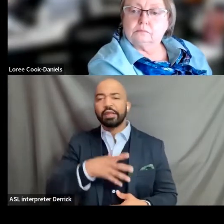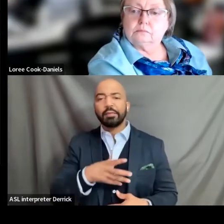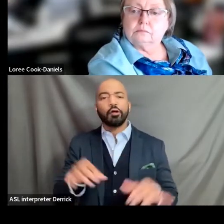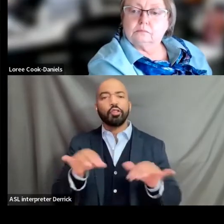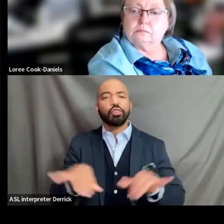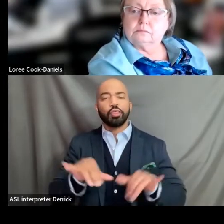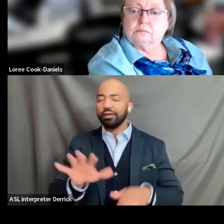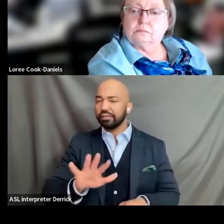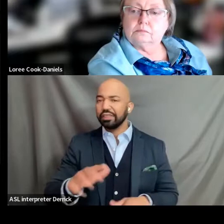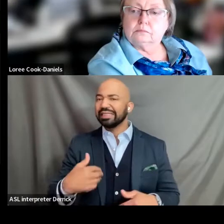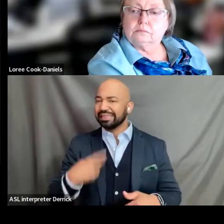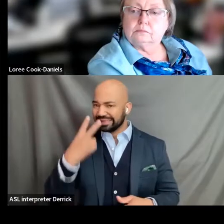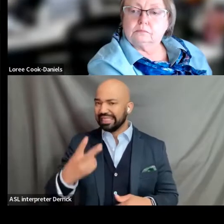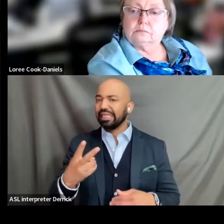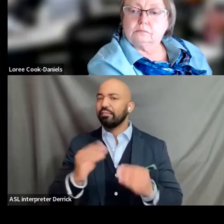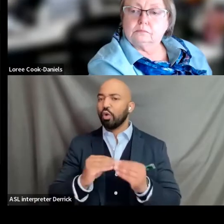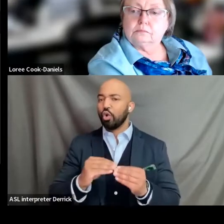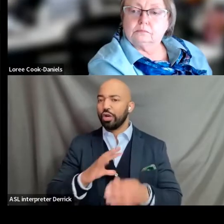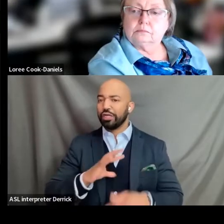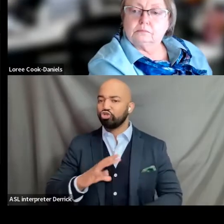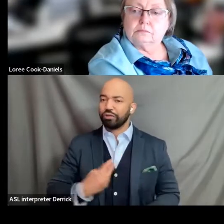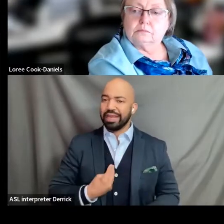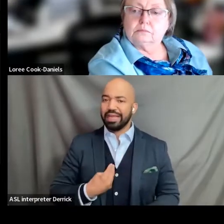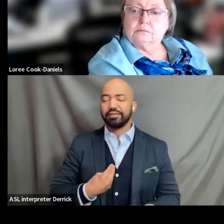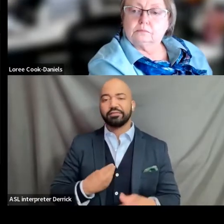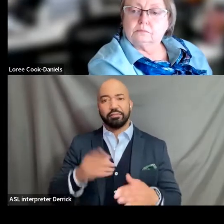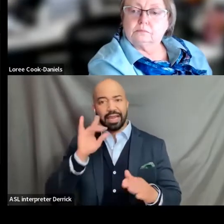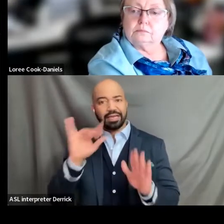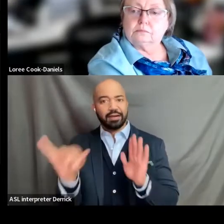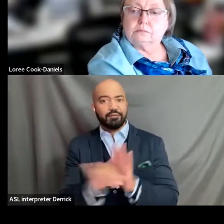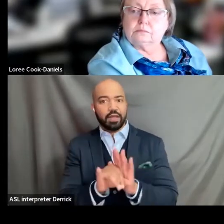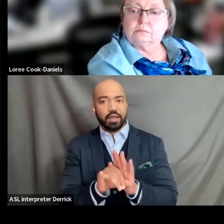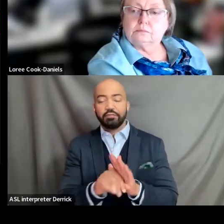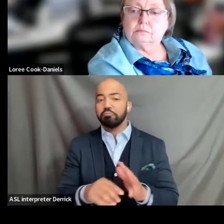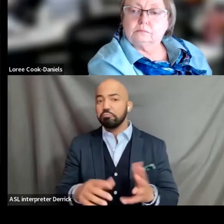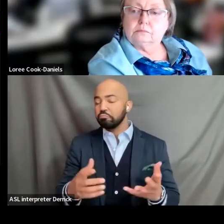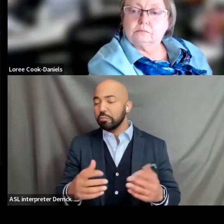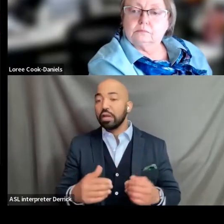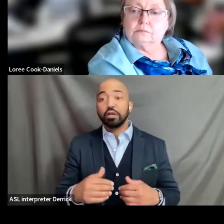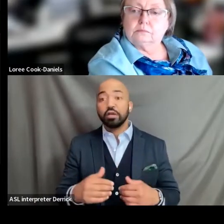So we're seeing more and more trans youth and it may not be because there are more